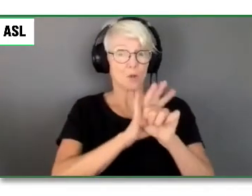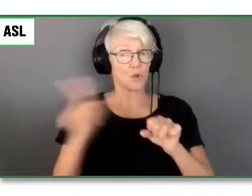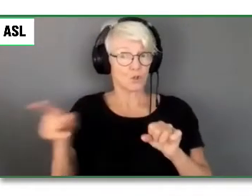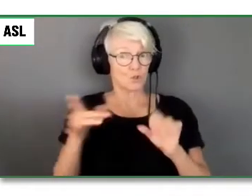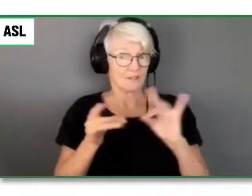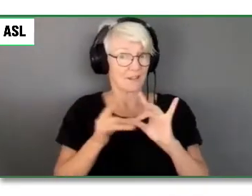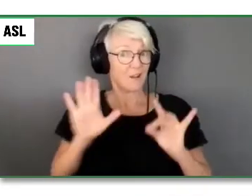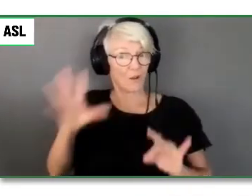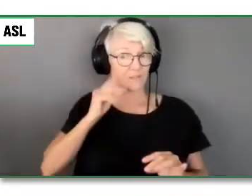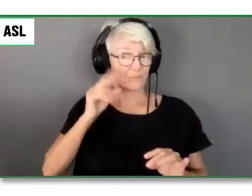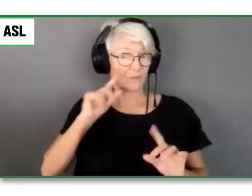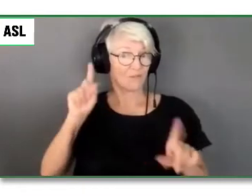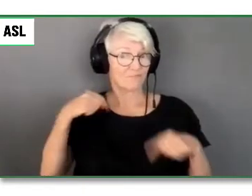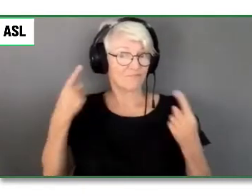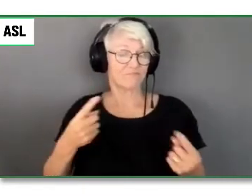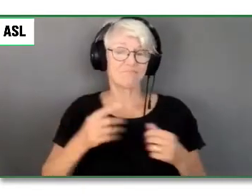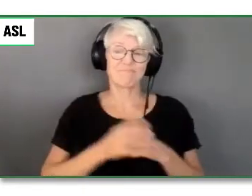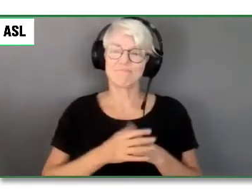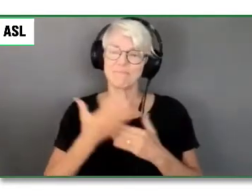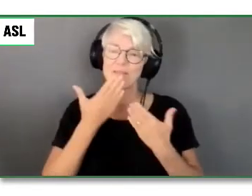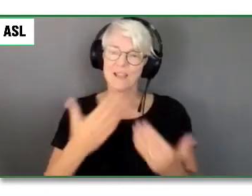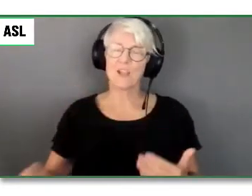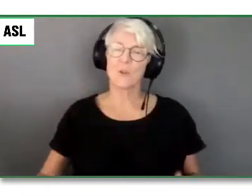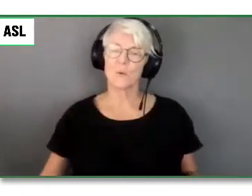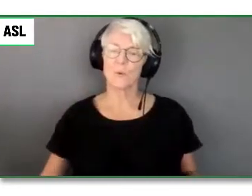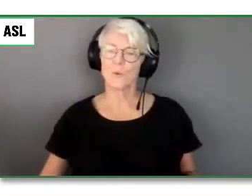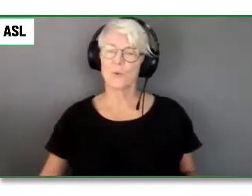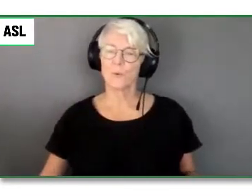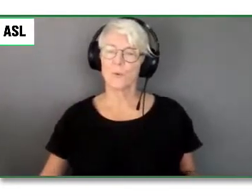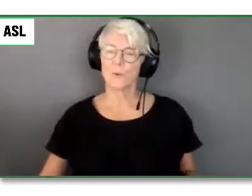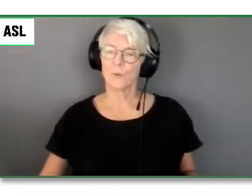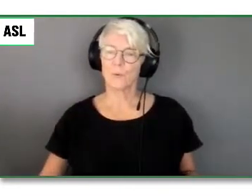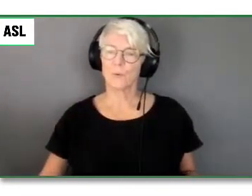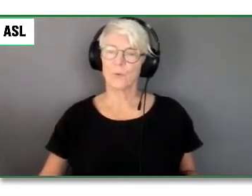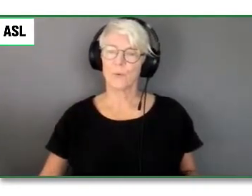Thank you for listening to my presentation.